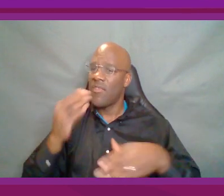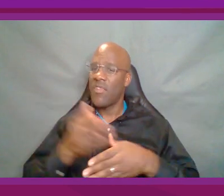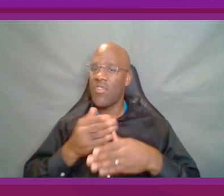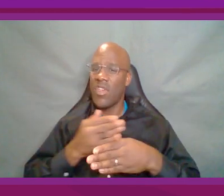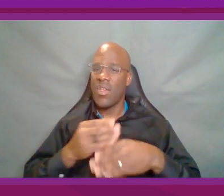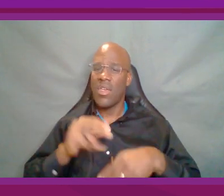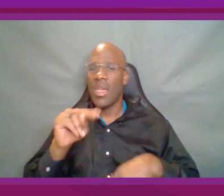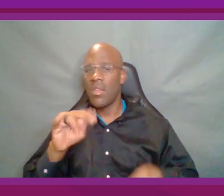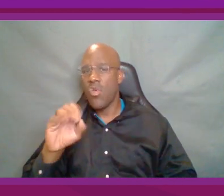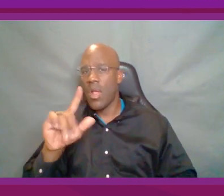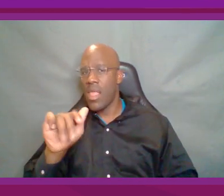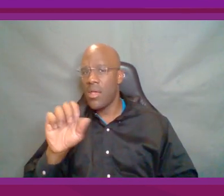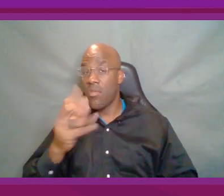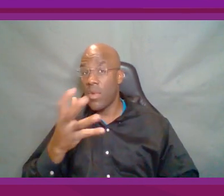Is there something you wanted to add Nicholas?